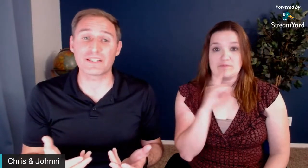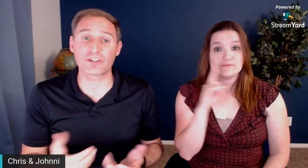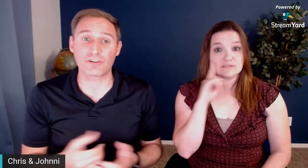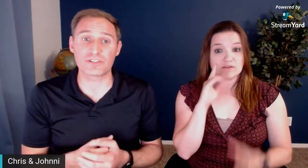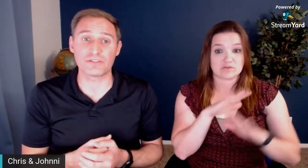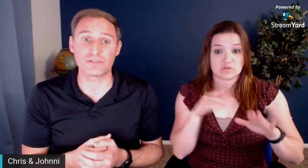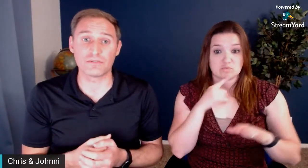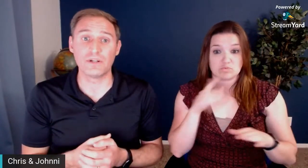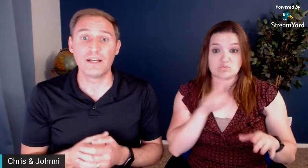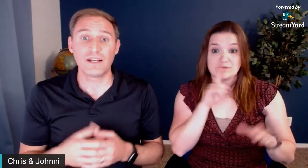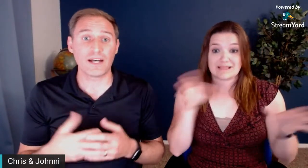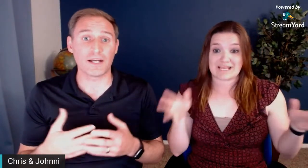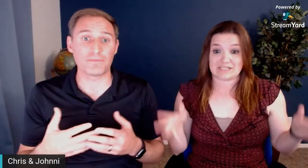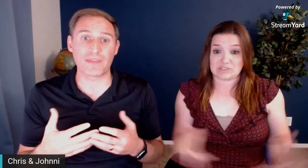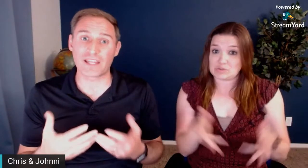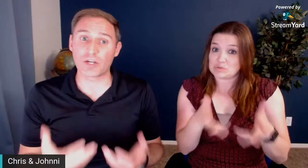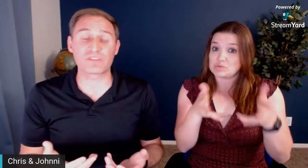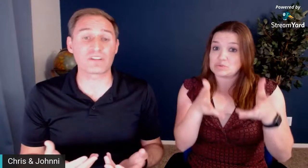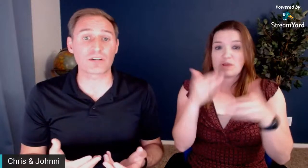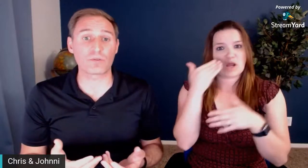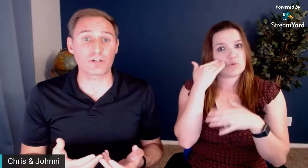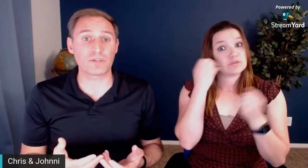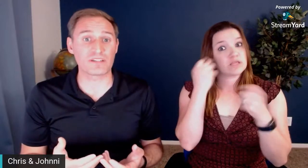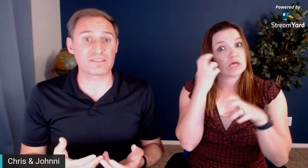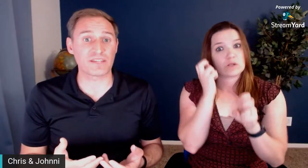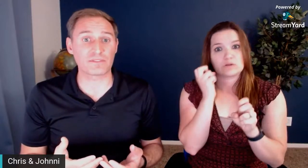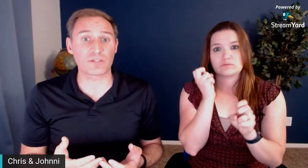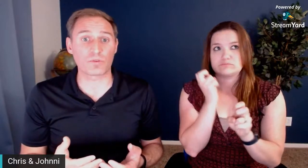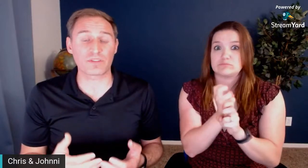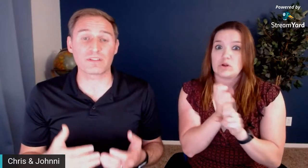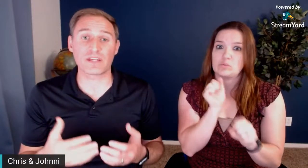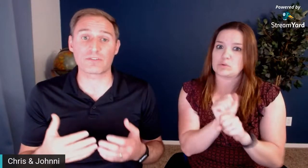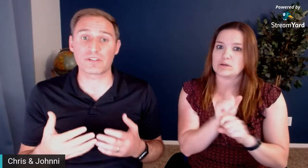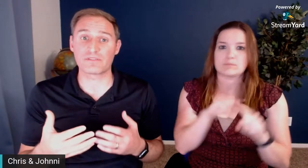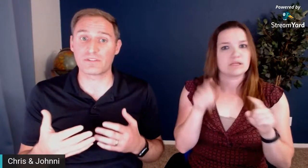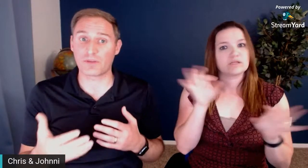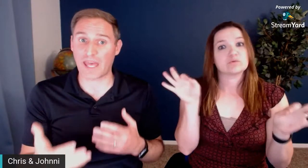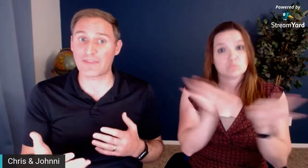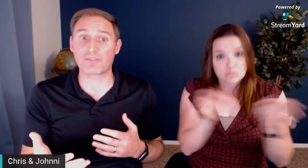encourage you to um i know it's a lot of work but it's definitely worth it not only to have that